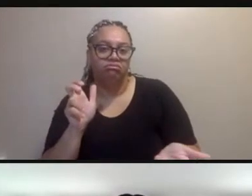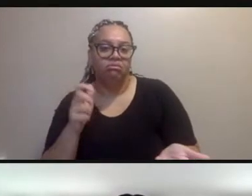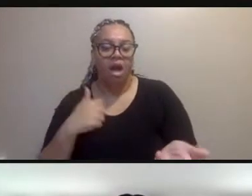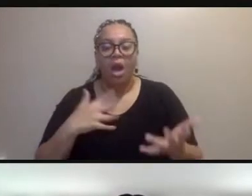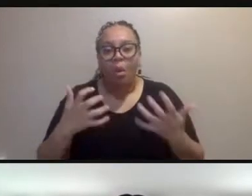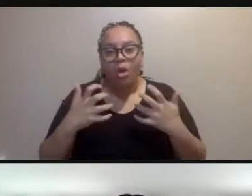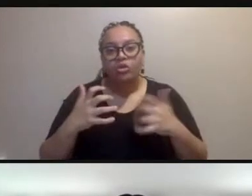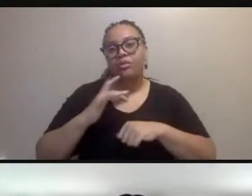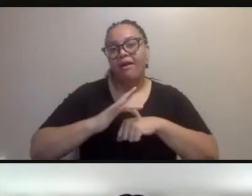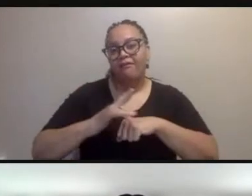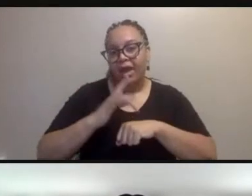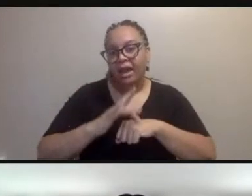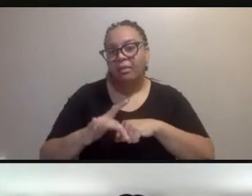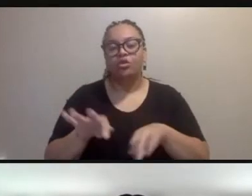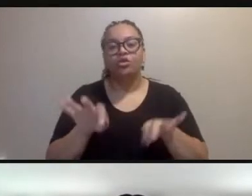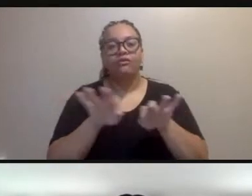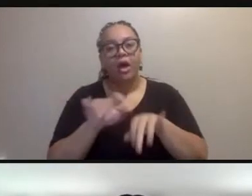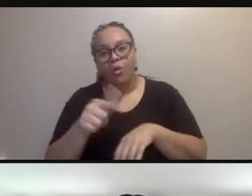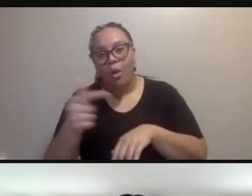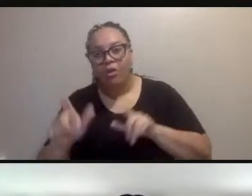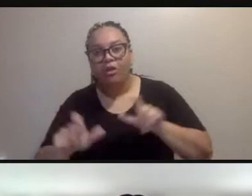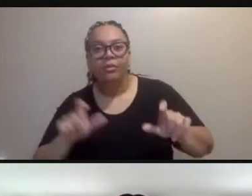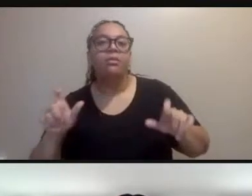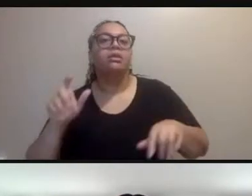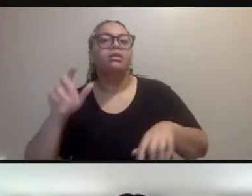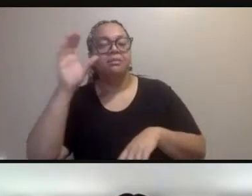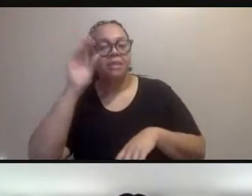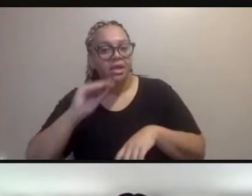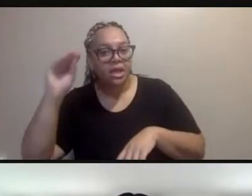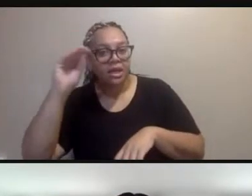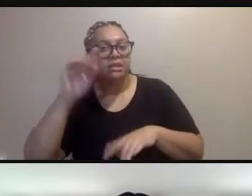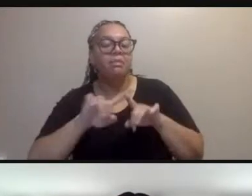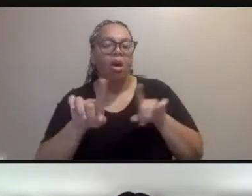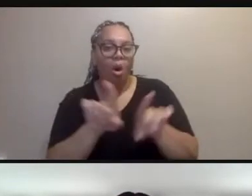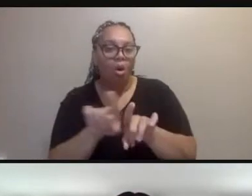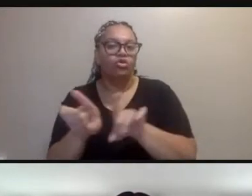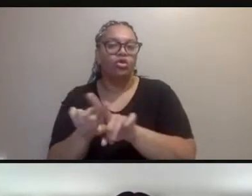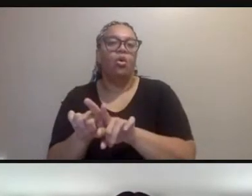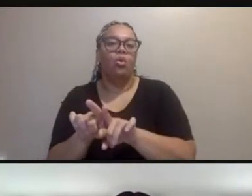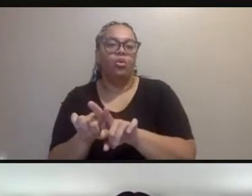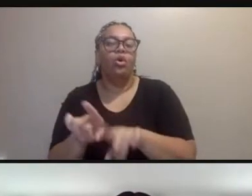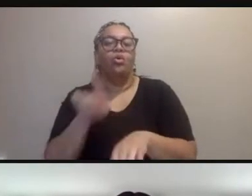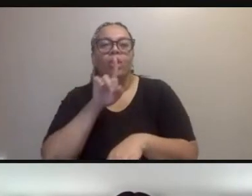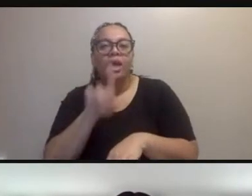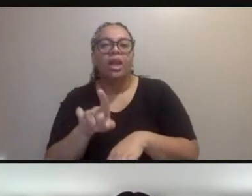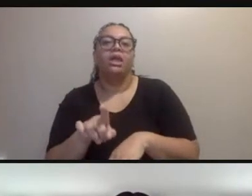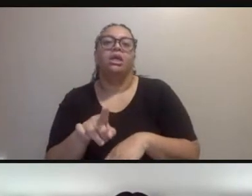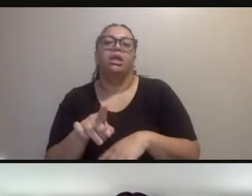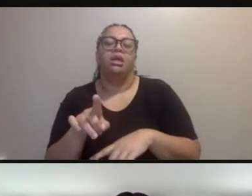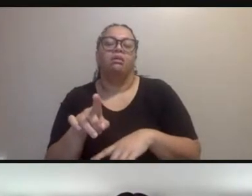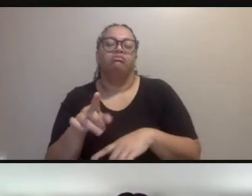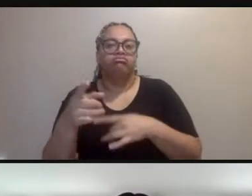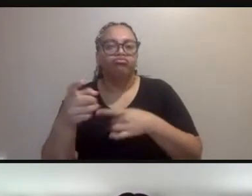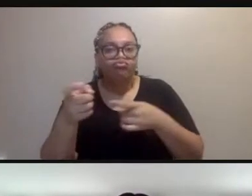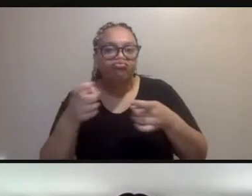THAT I WOULD ALSO BE LISTENED